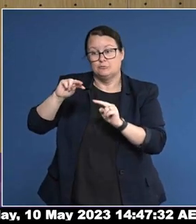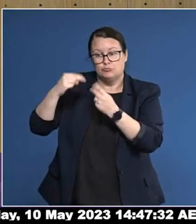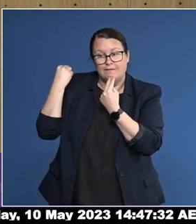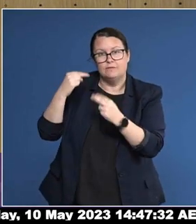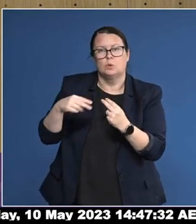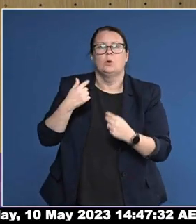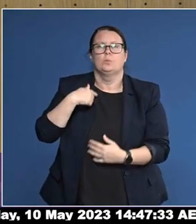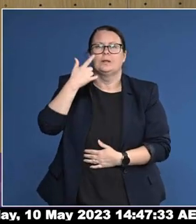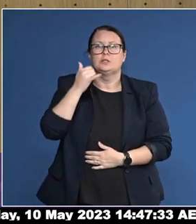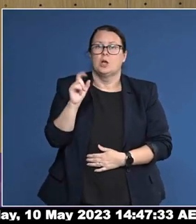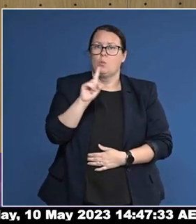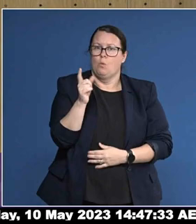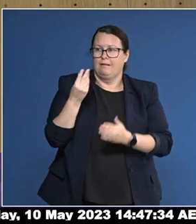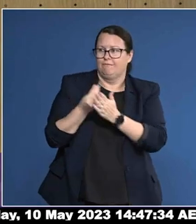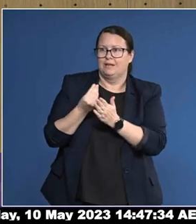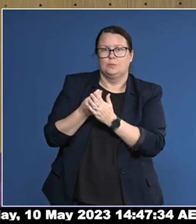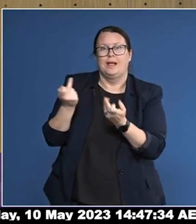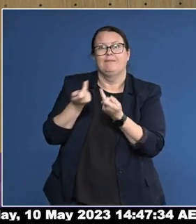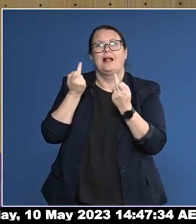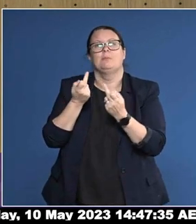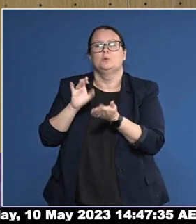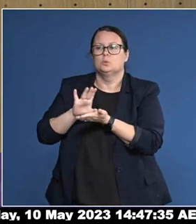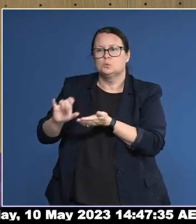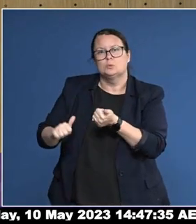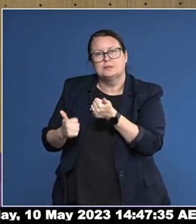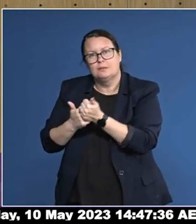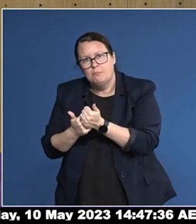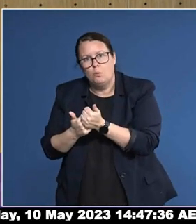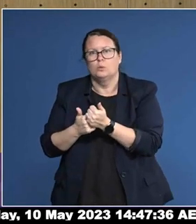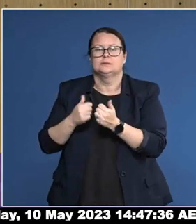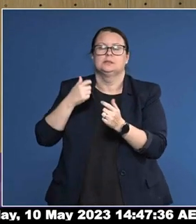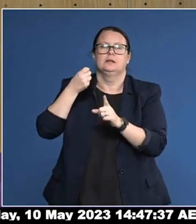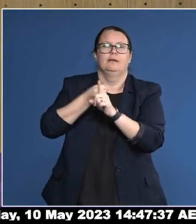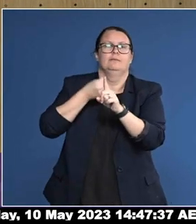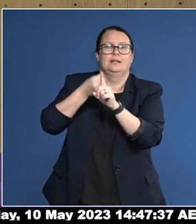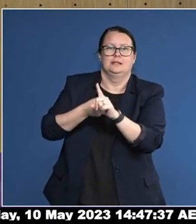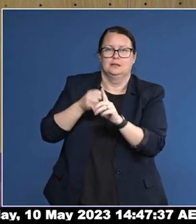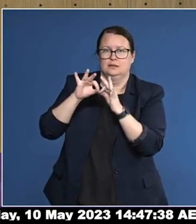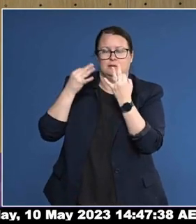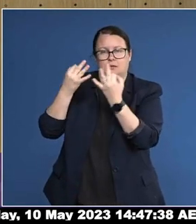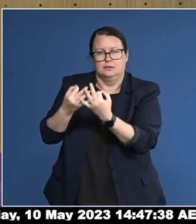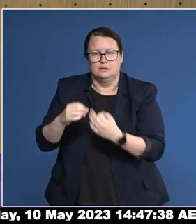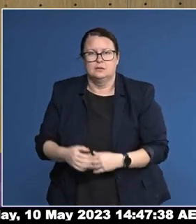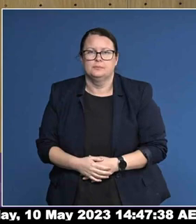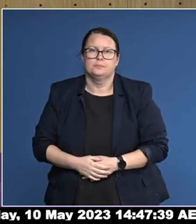in place for funding advocacy organisations, and as part of that review, we effectively